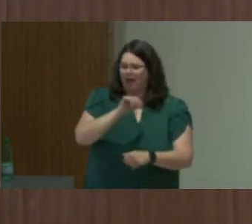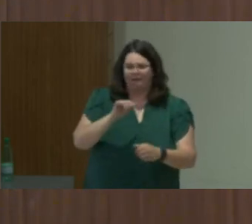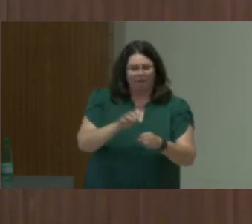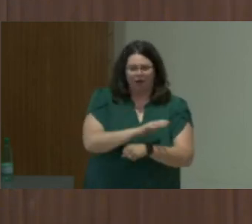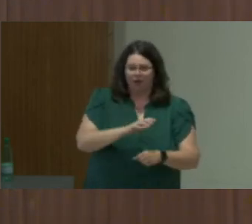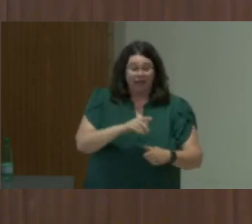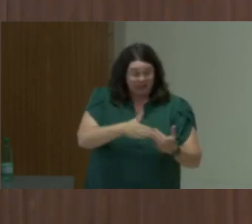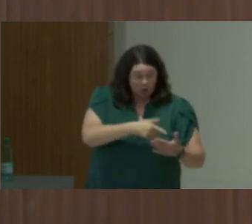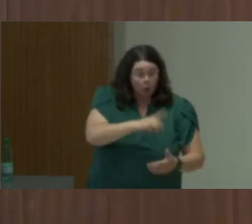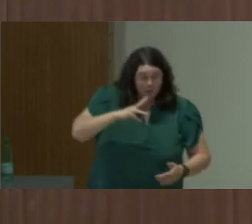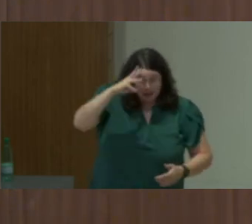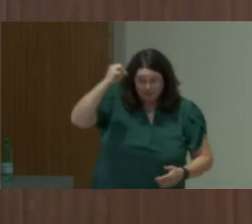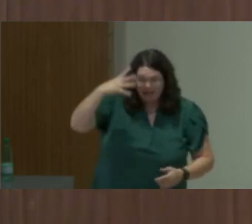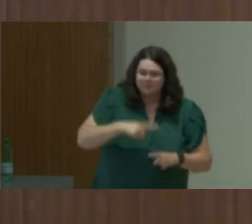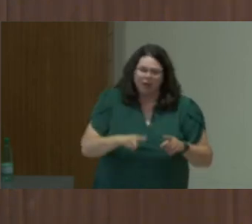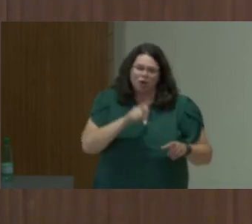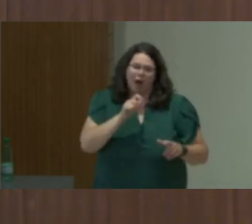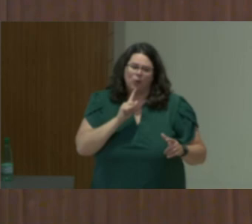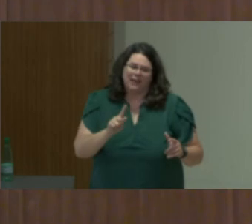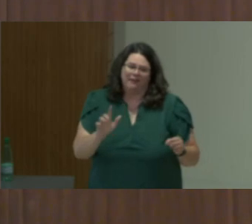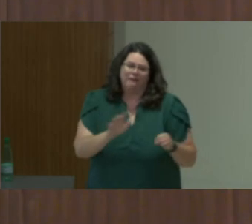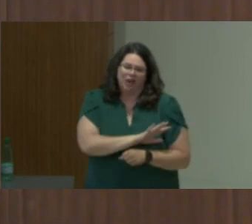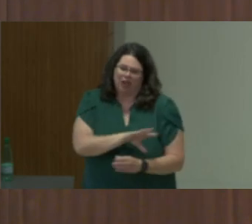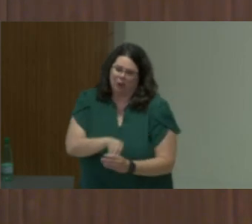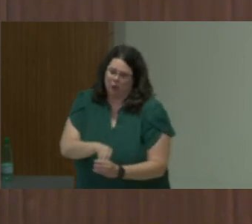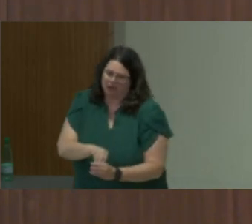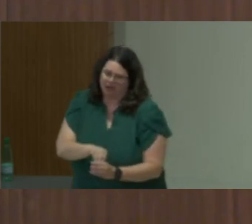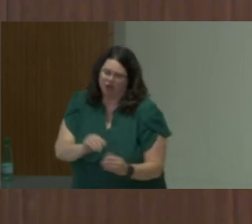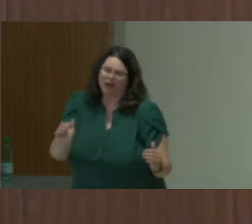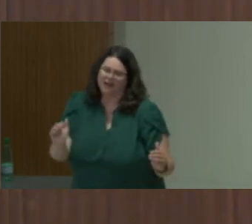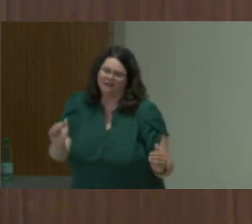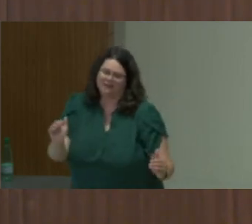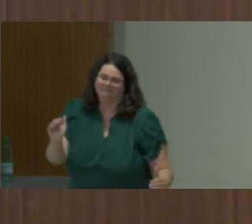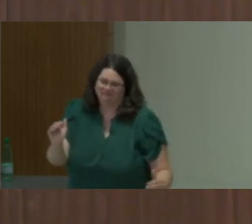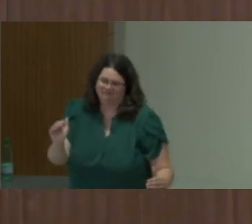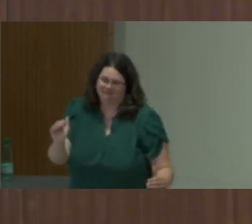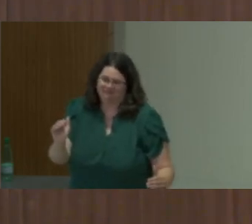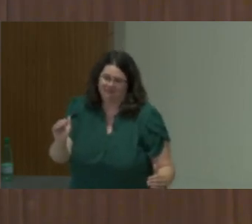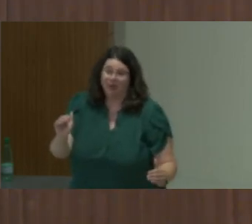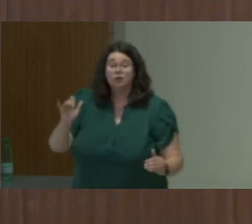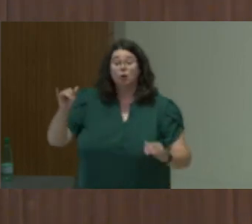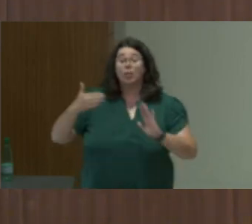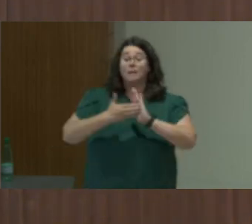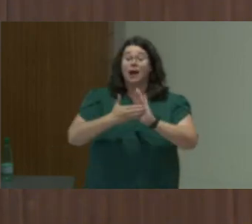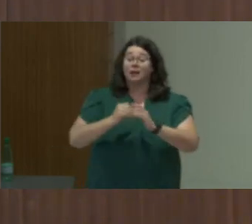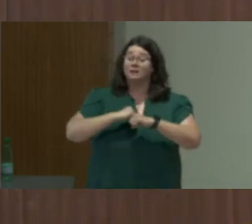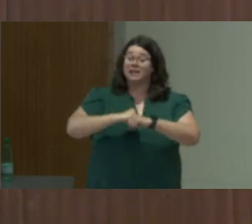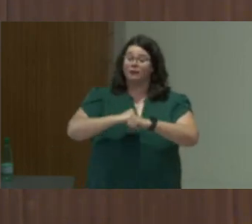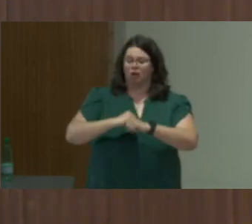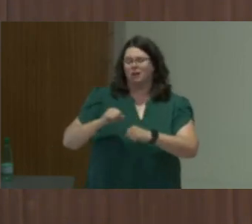By contrast, more effective protection lies in a model of safeguarding suggested by Vos estis,